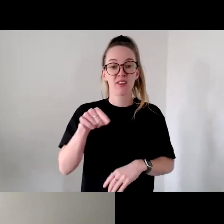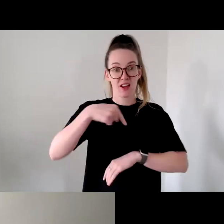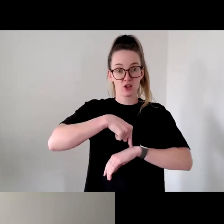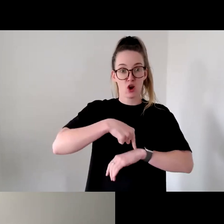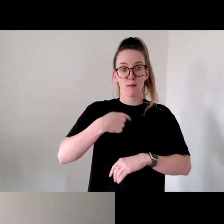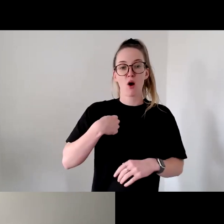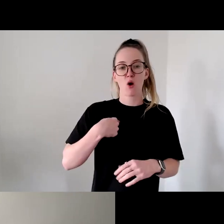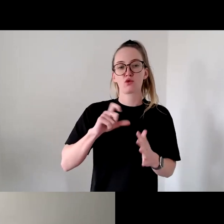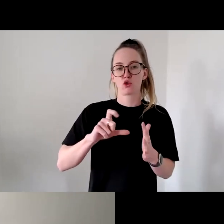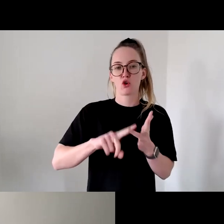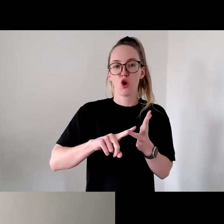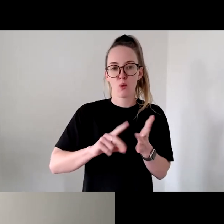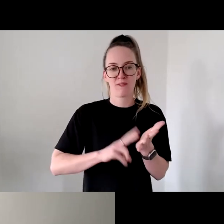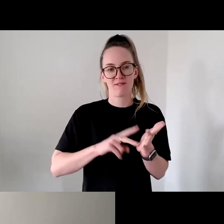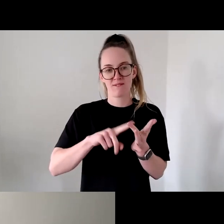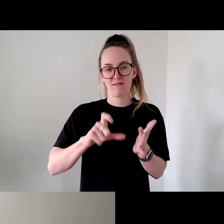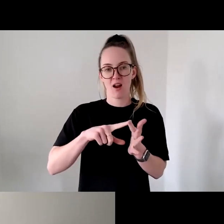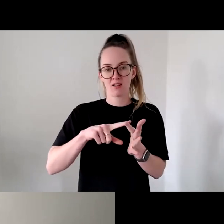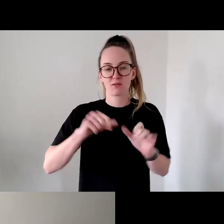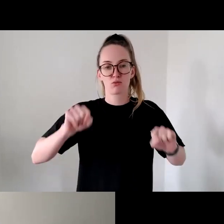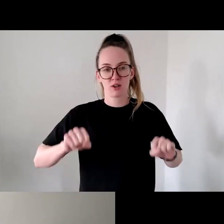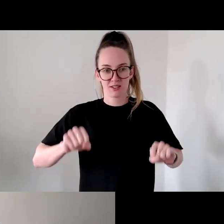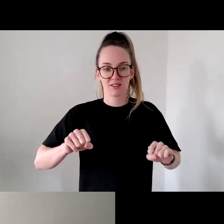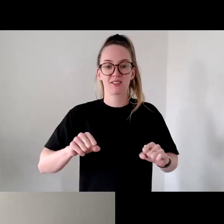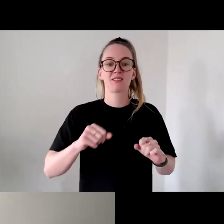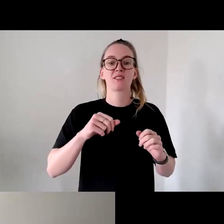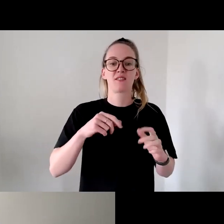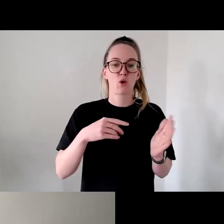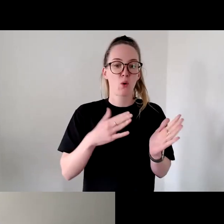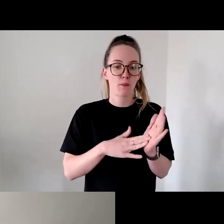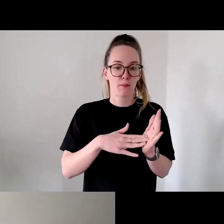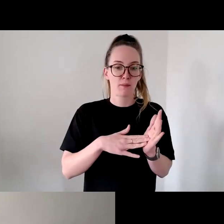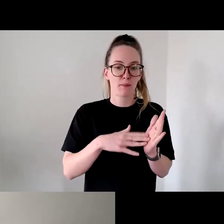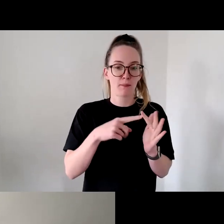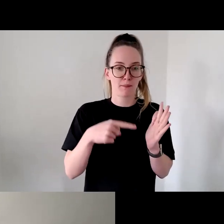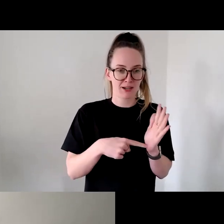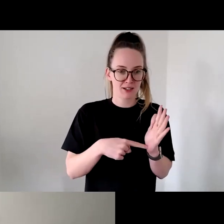Film and TV New South Wales and working at Screen Australia and together with my colleagues we pull